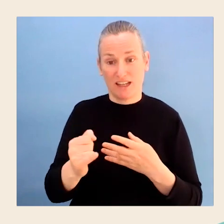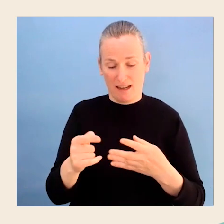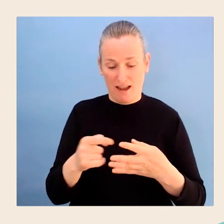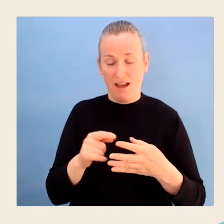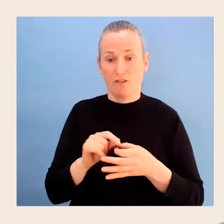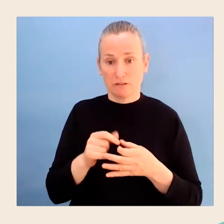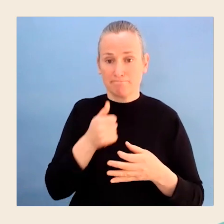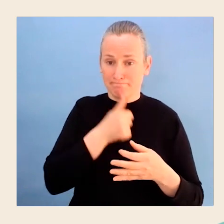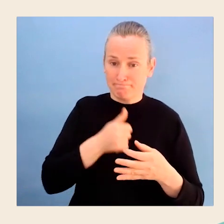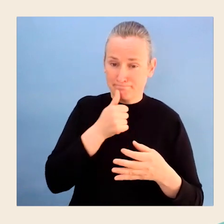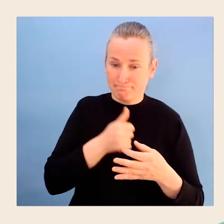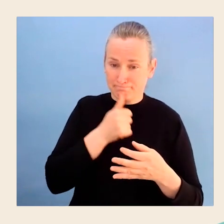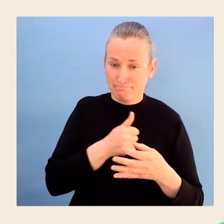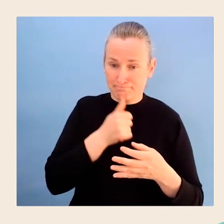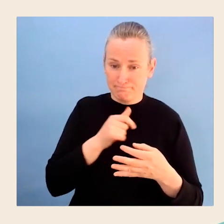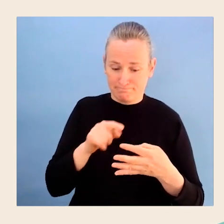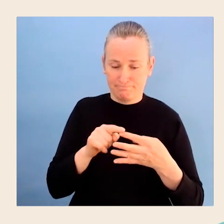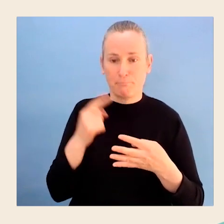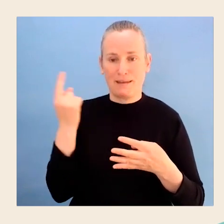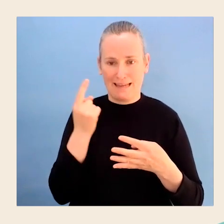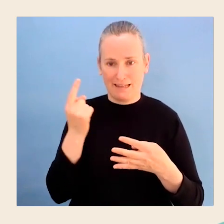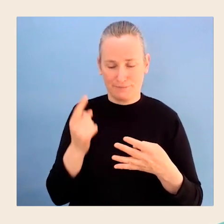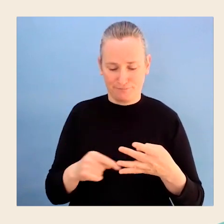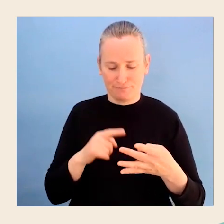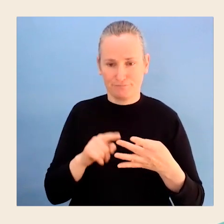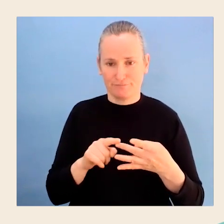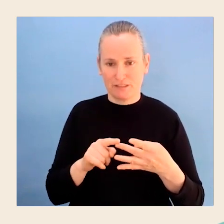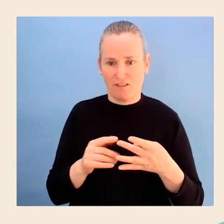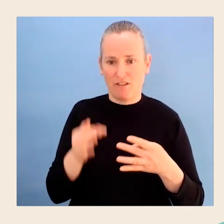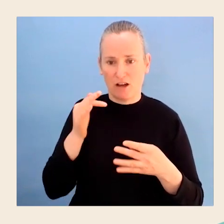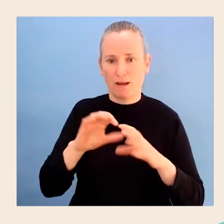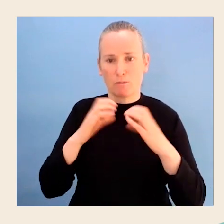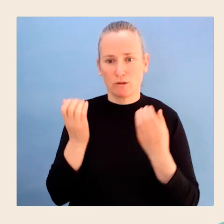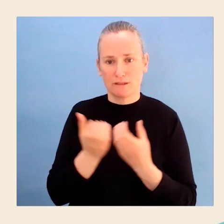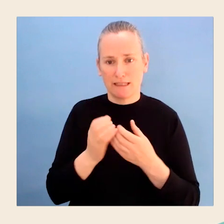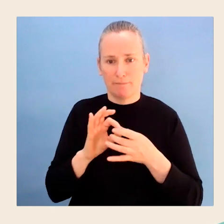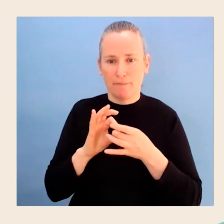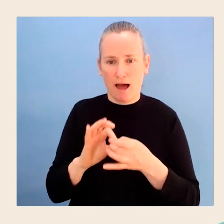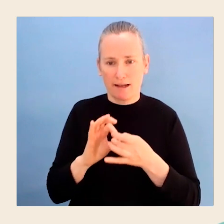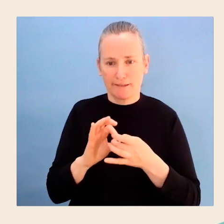from the getting along as best I could manage, being, to the discovery of my community, belonging,